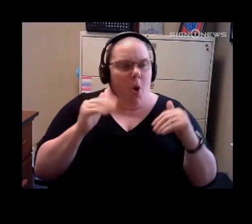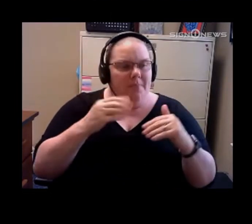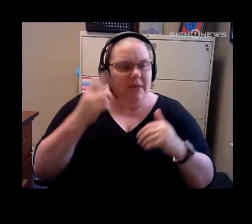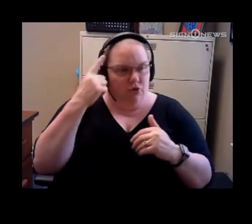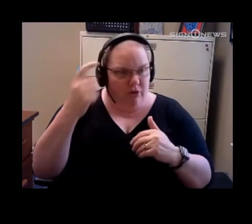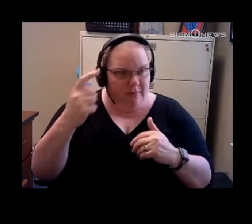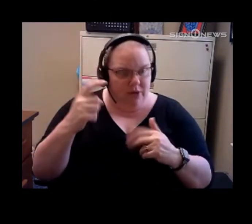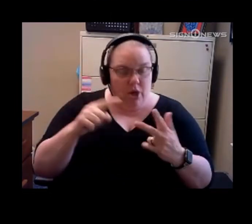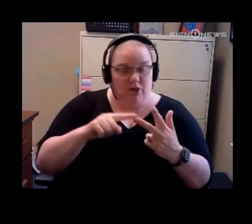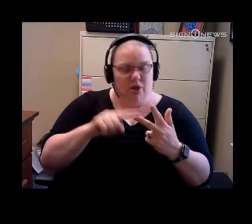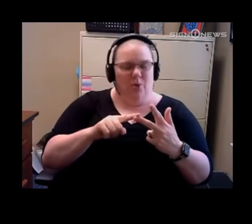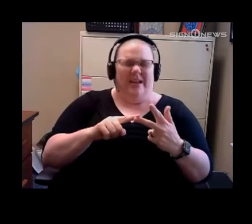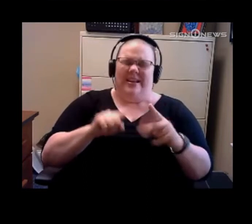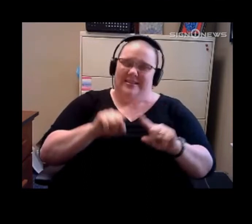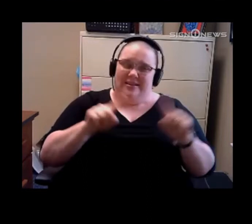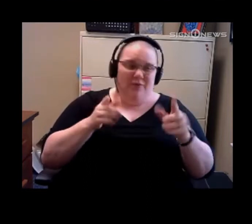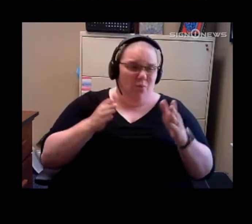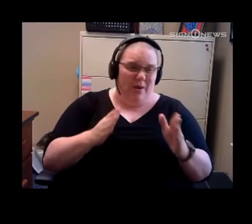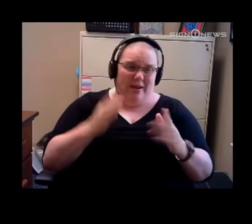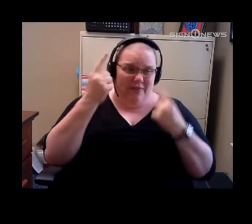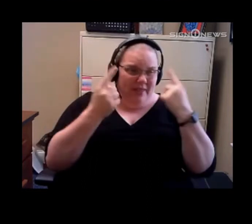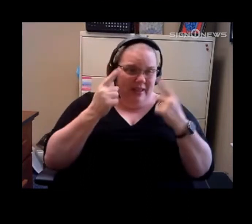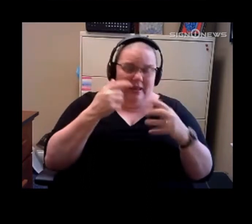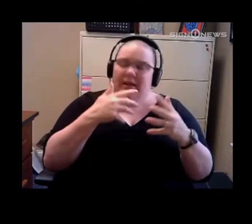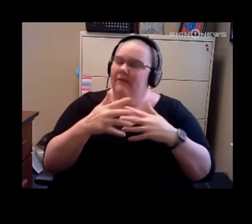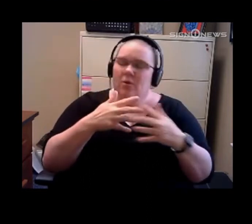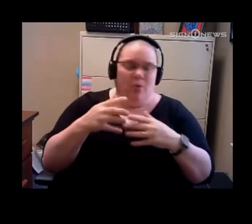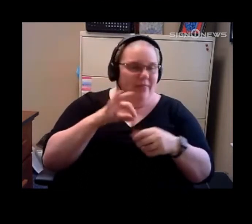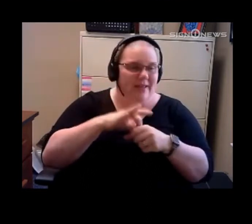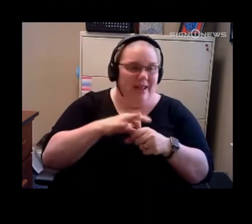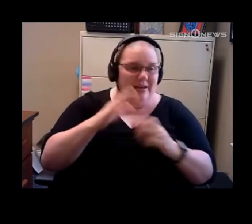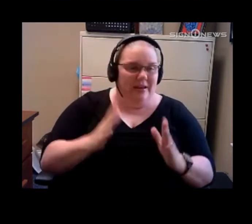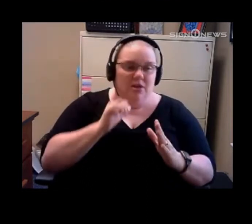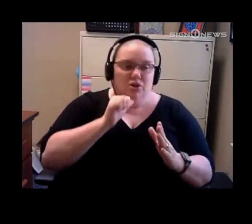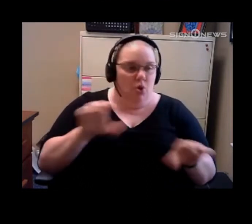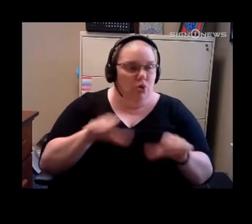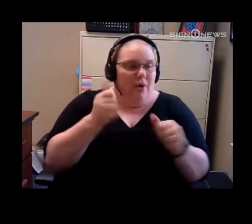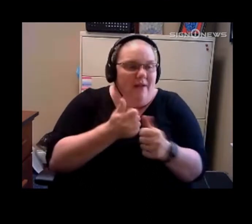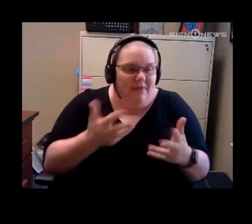of thinking even when the candidates don't do everything we want get on the bus and get close